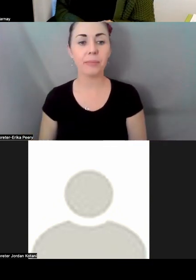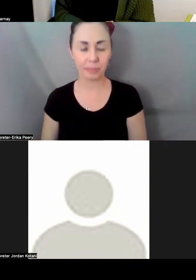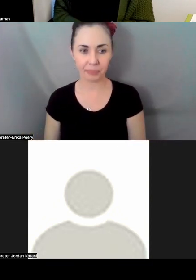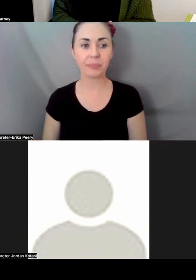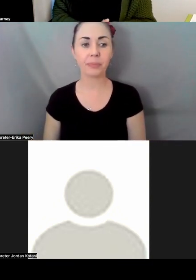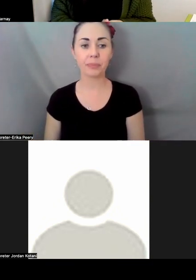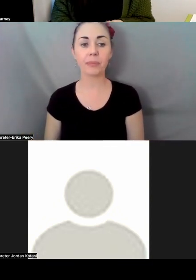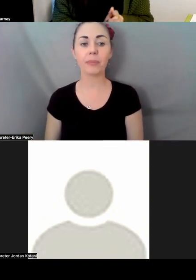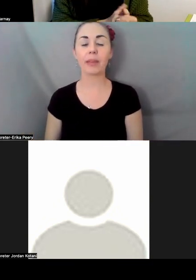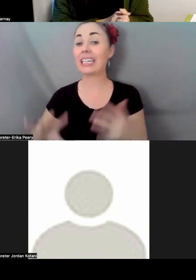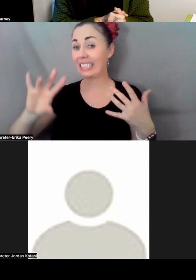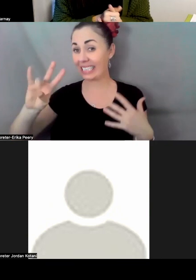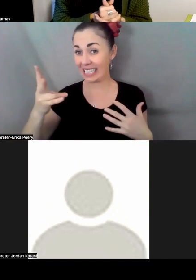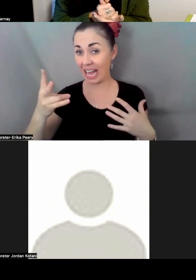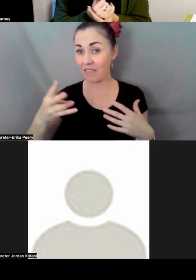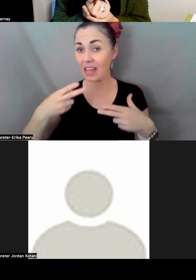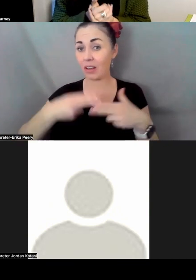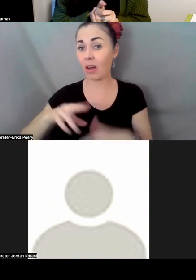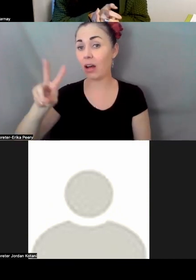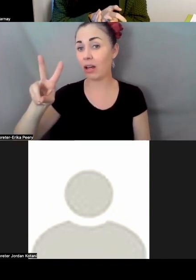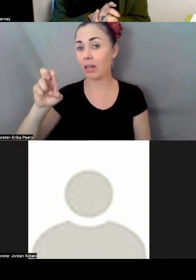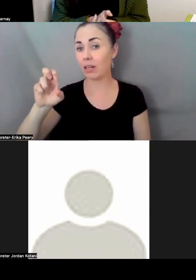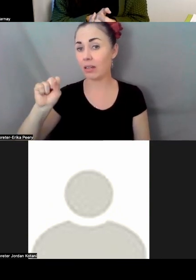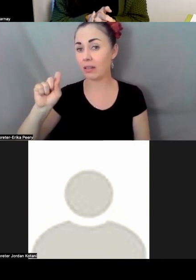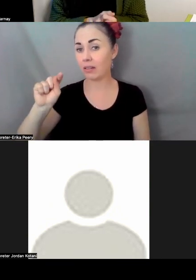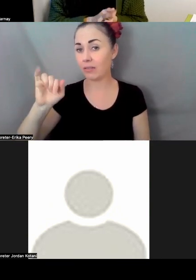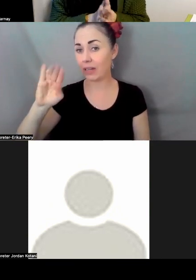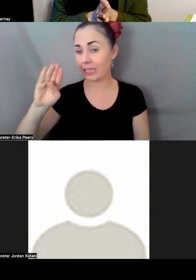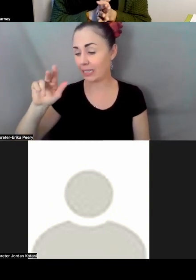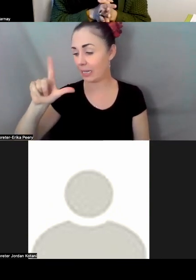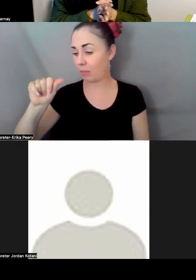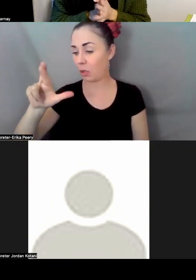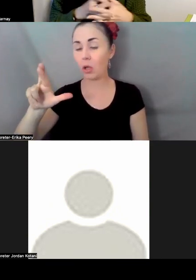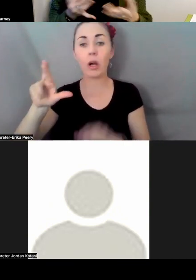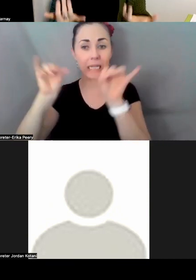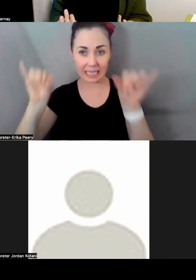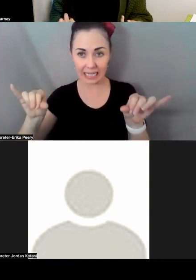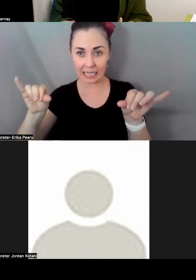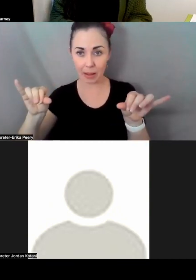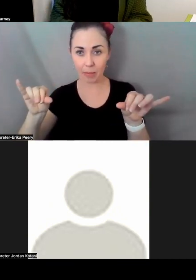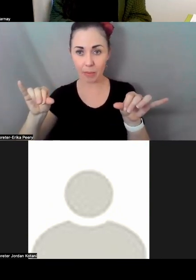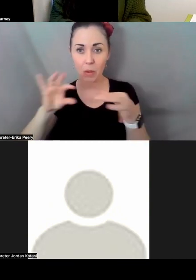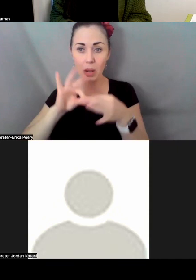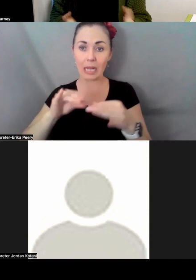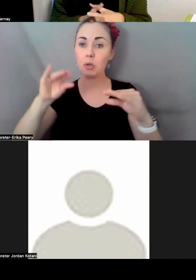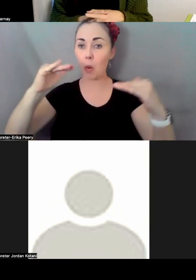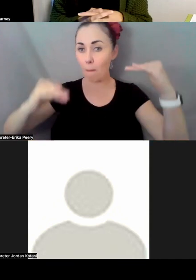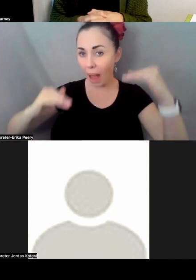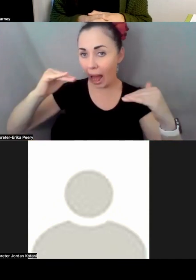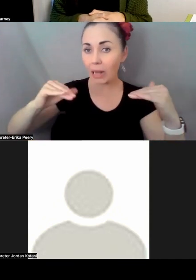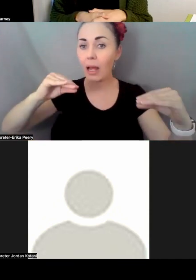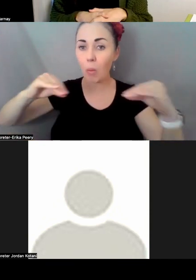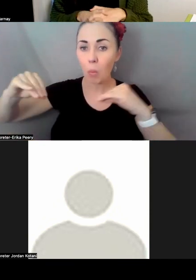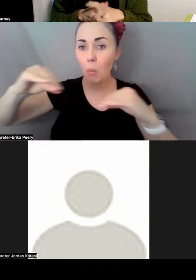Our seventh sense is the vestibular system. That is balance and movement. Vestibular system